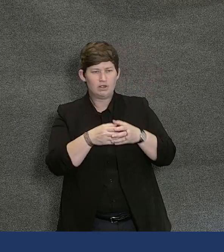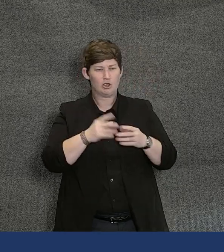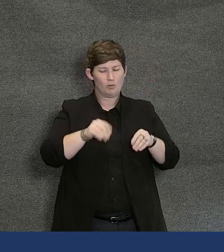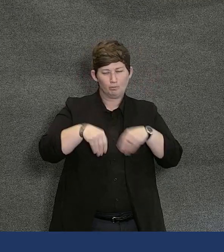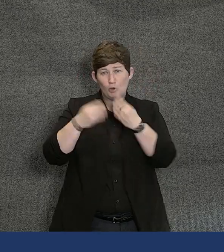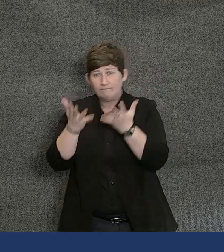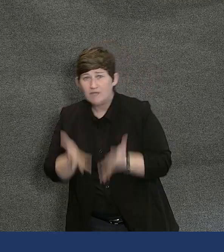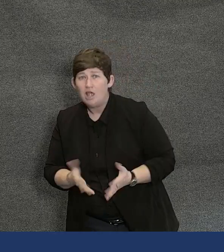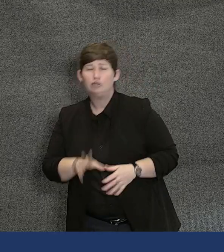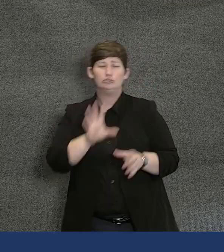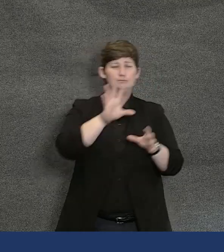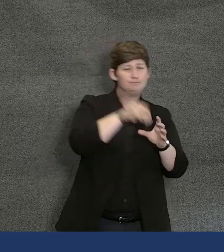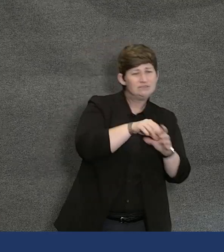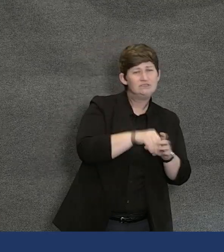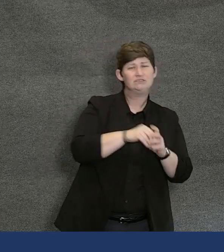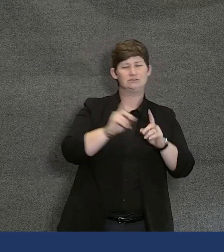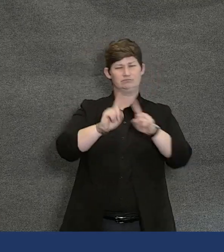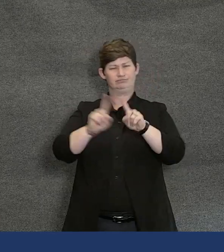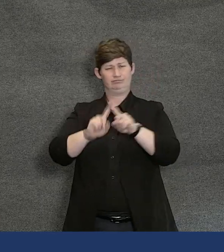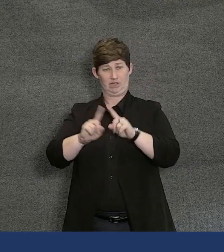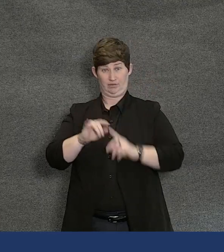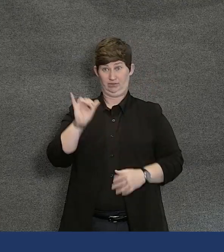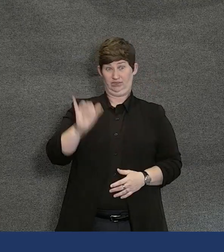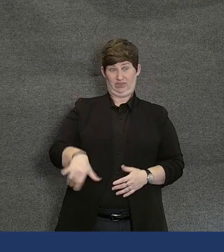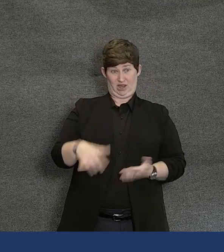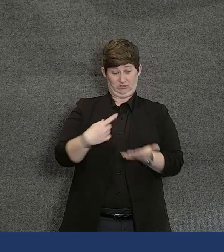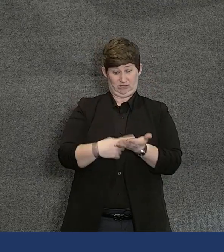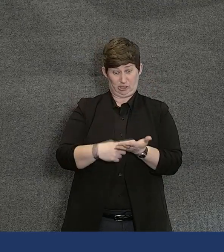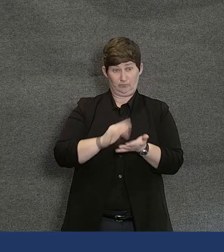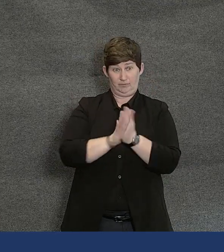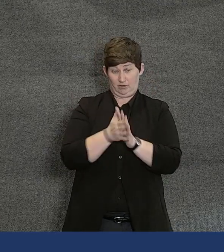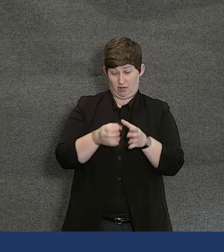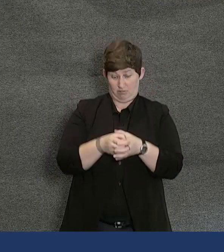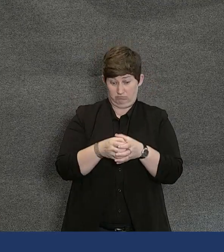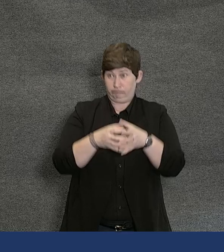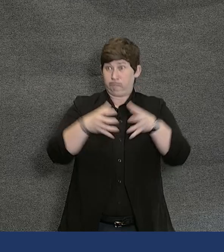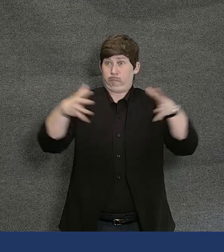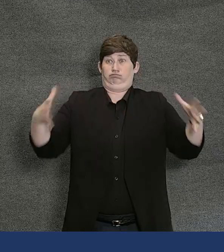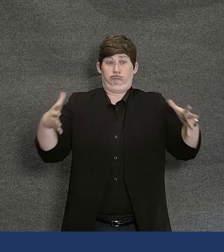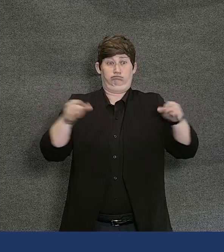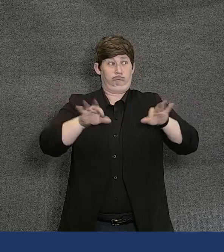and then when we try to have that discussion at a legislative level, we lose things.